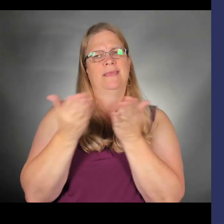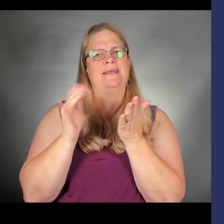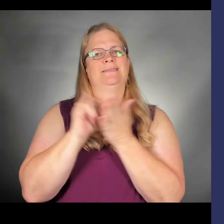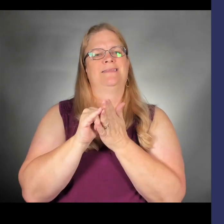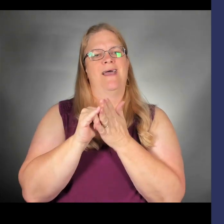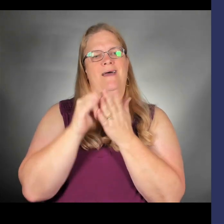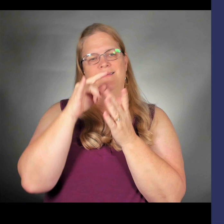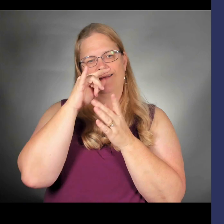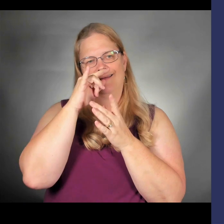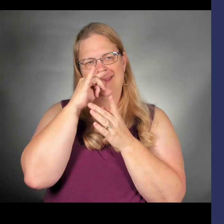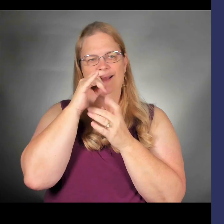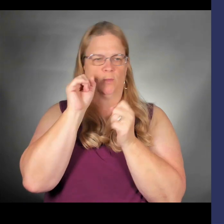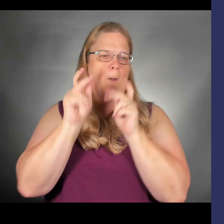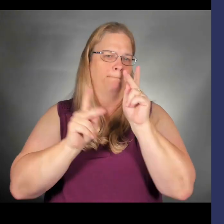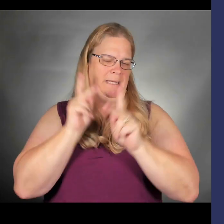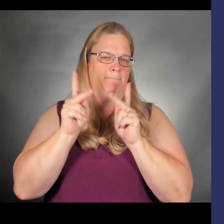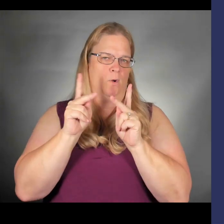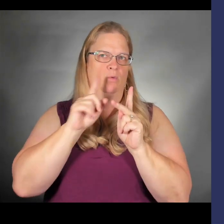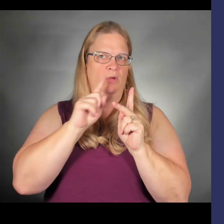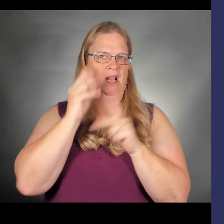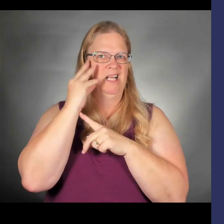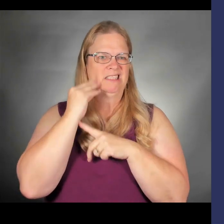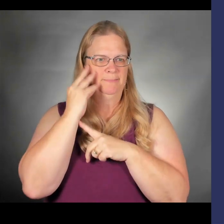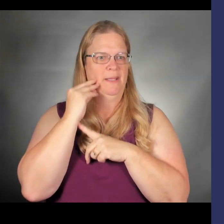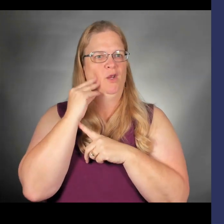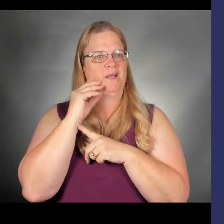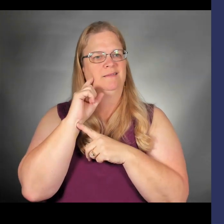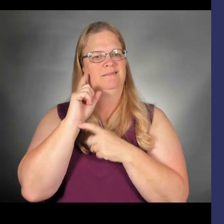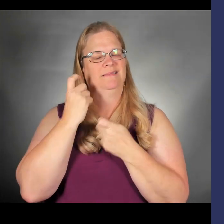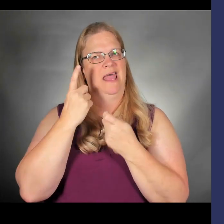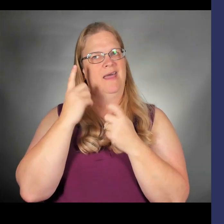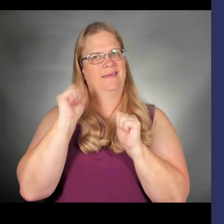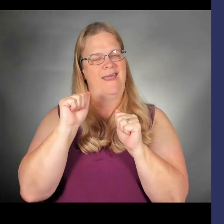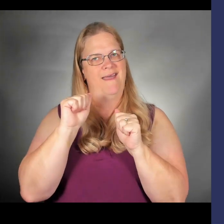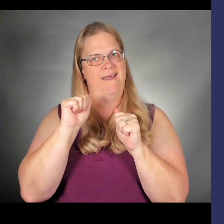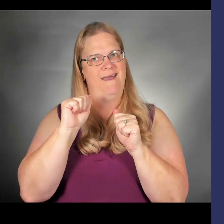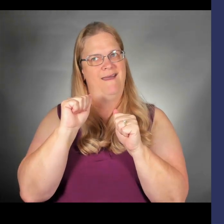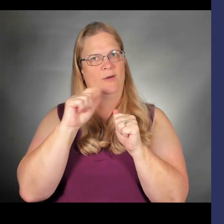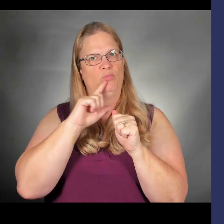Risk factors are different things that kids or individuals in general may experience